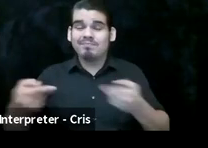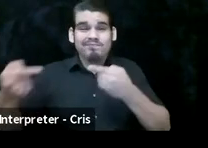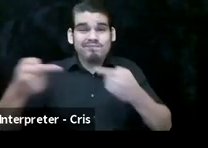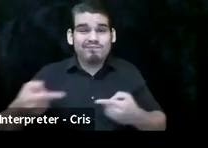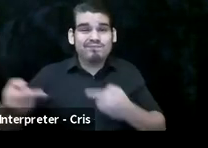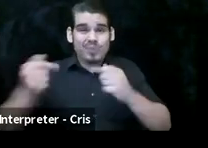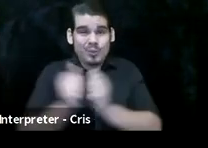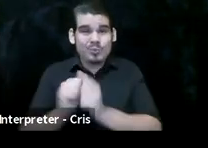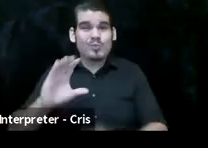Katherine Squire: The other resource.